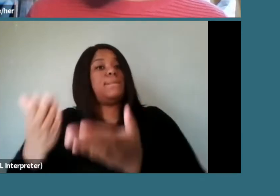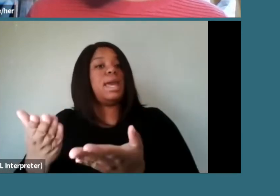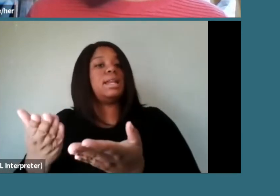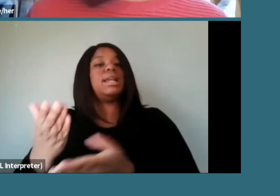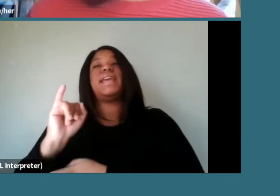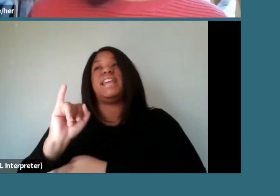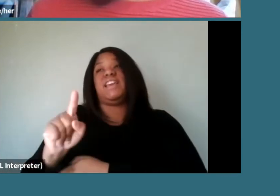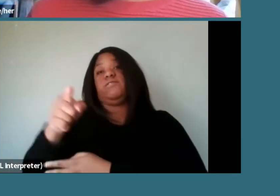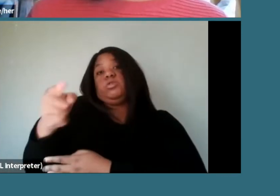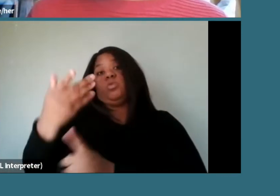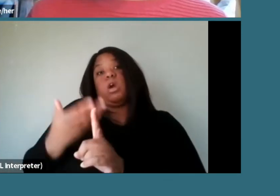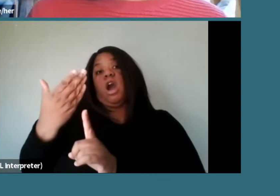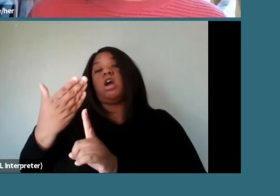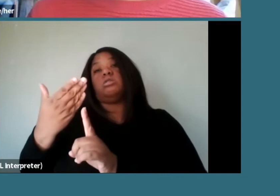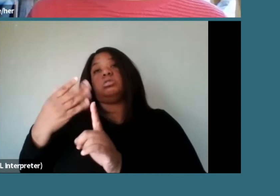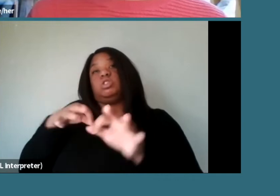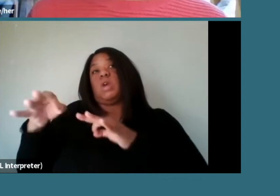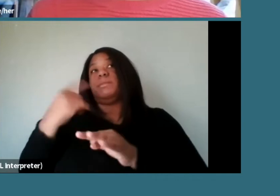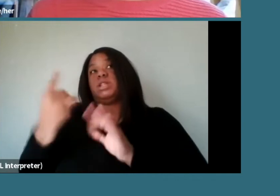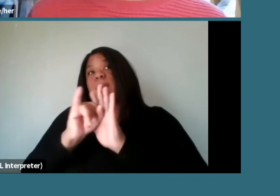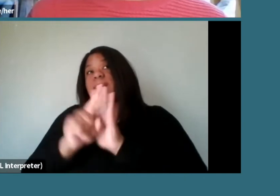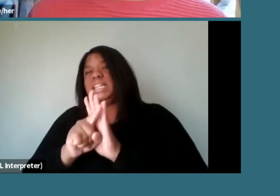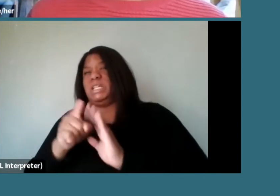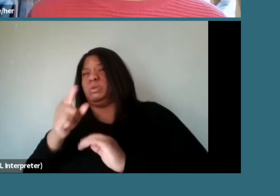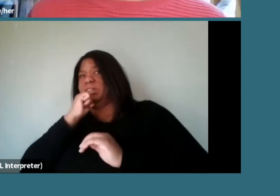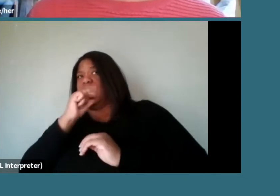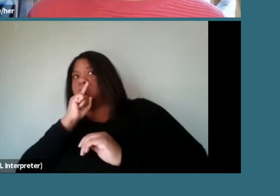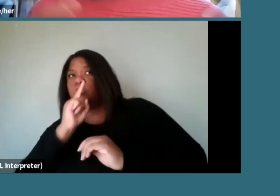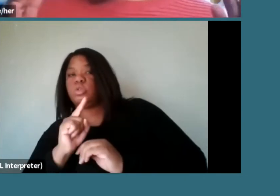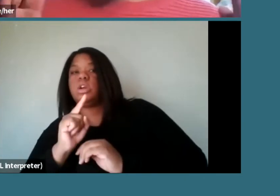describing somebody's identity and you're not sure, then do not make it as though you